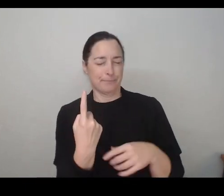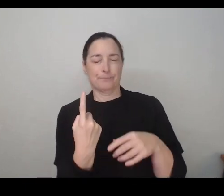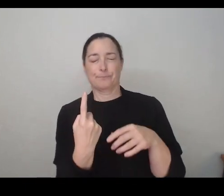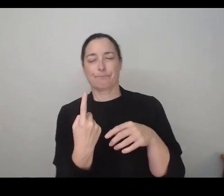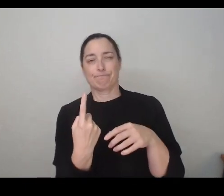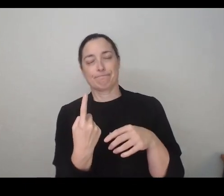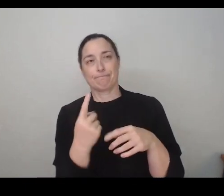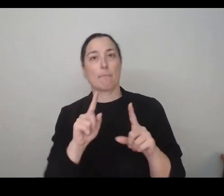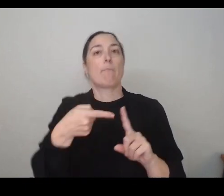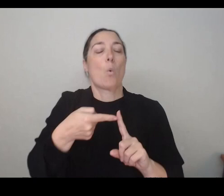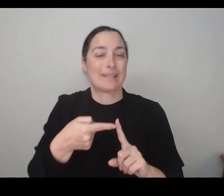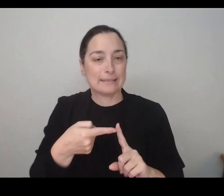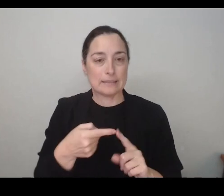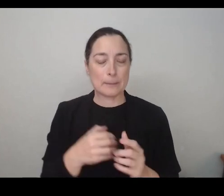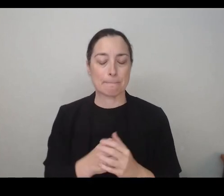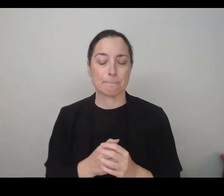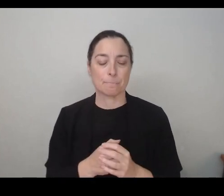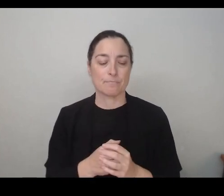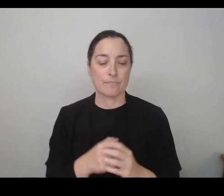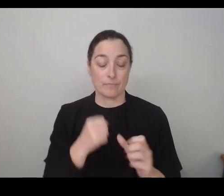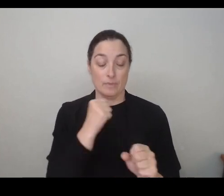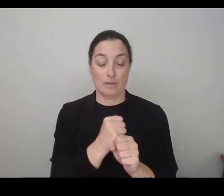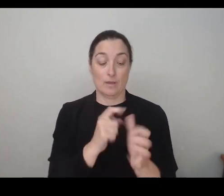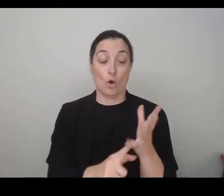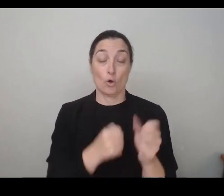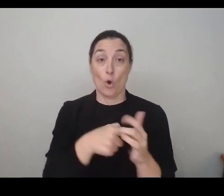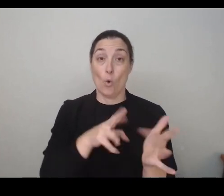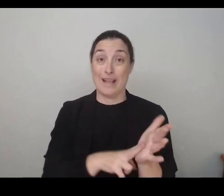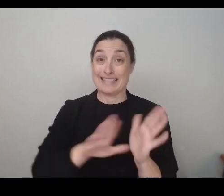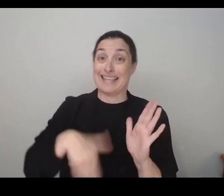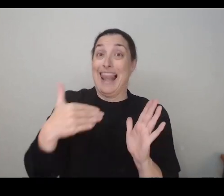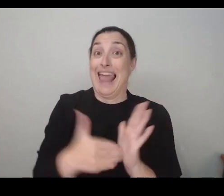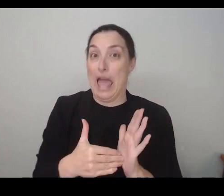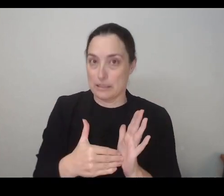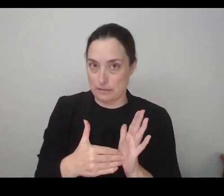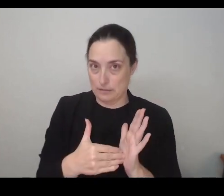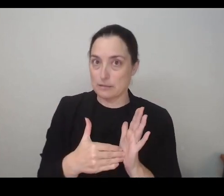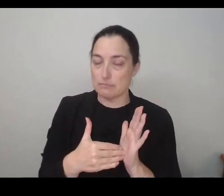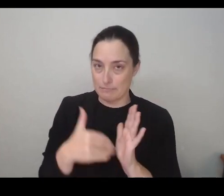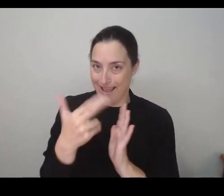what we might call Gauguin's last artistic campaign, the work he does from the time of his arrival